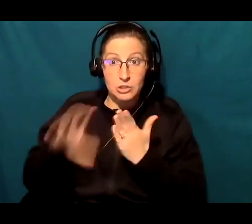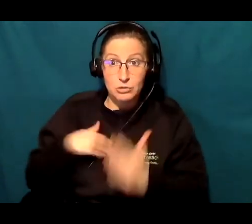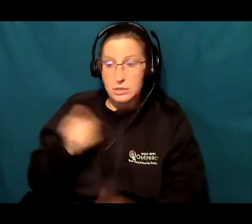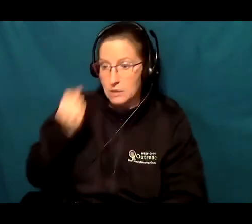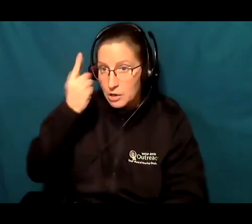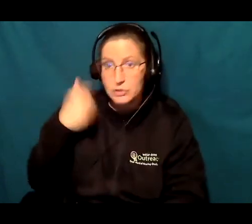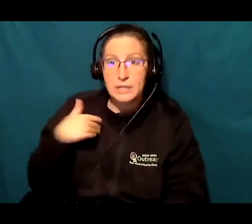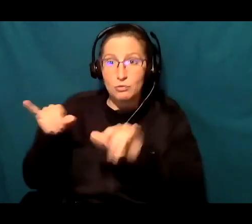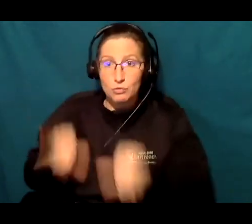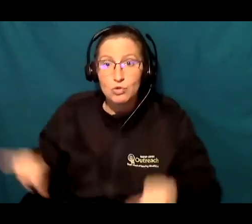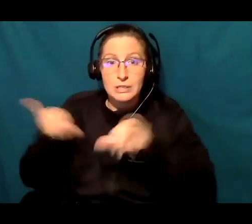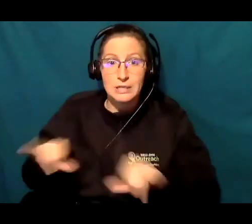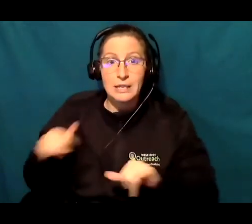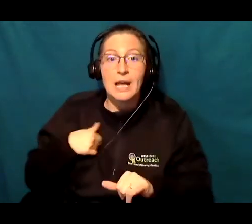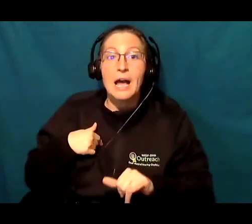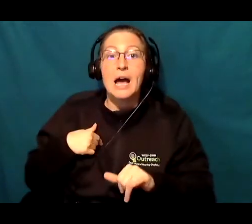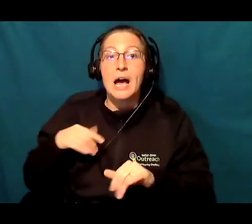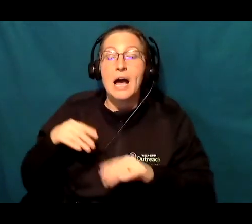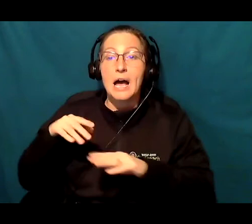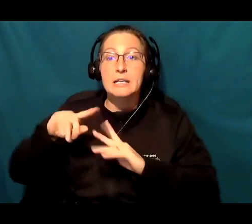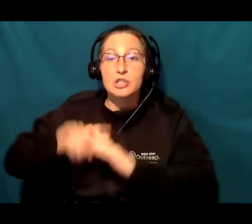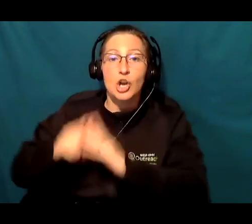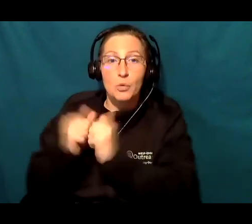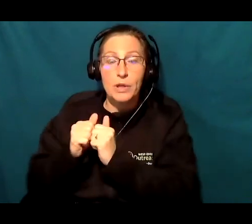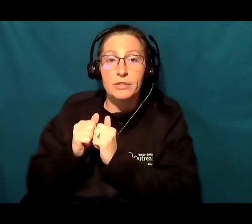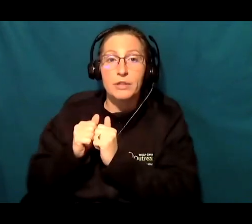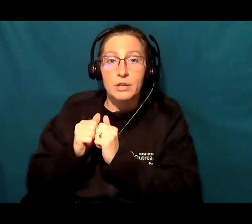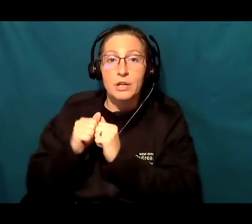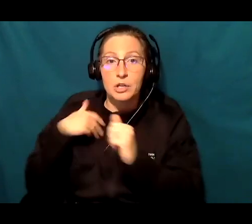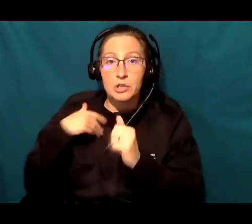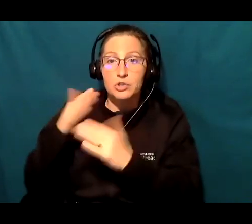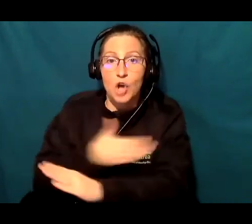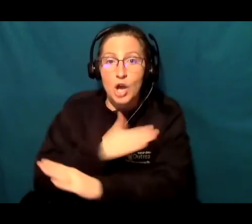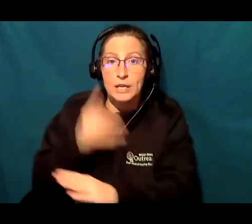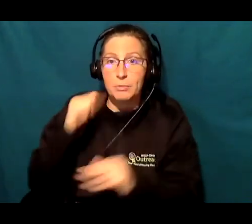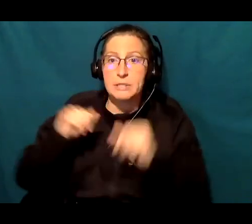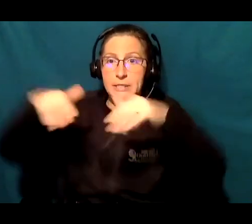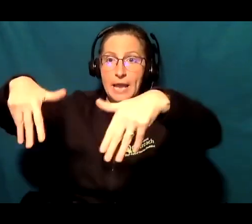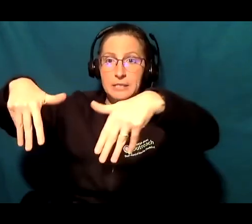start with a lotion song. And the first day I worked with them, he puts his hands up because he's waiting